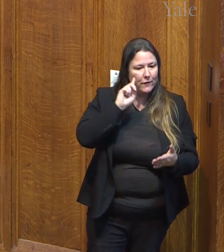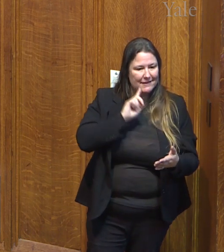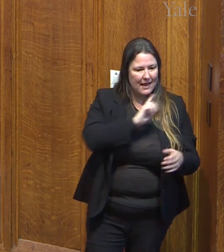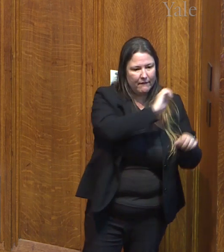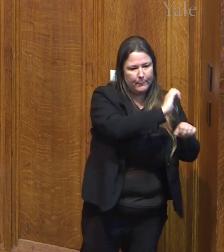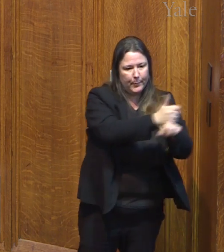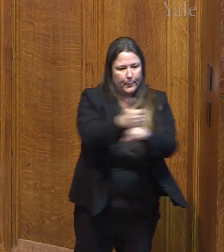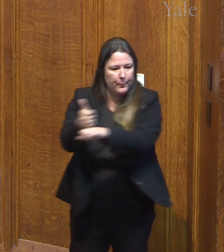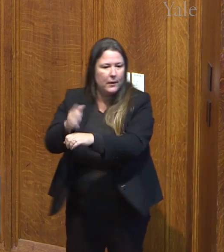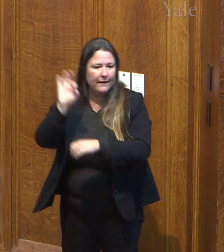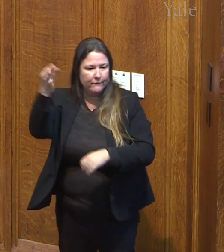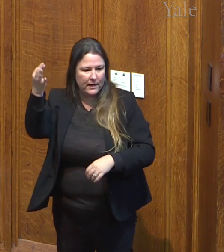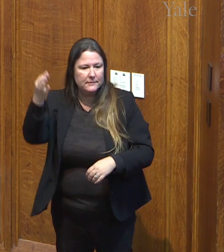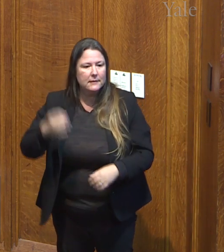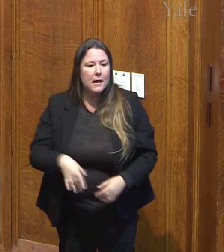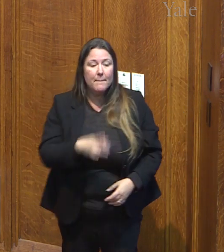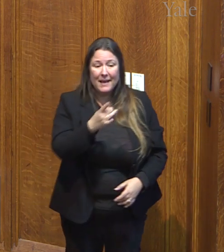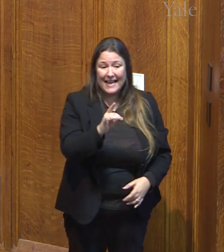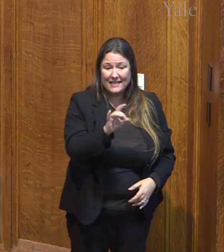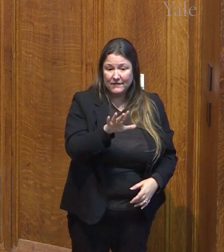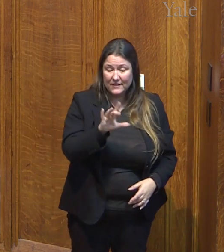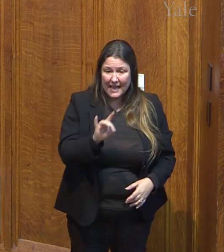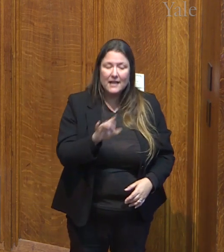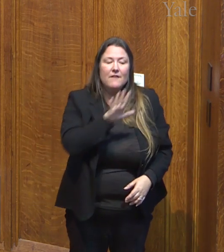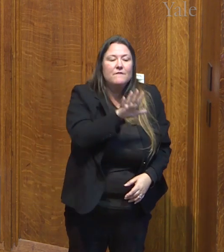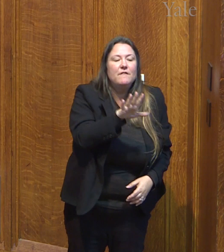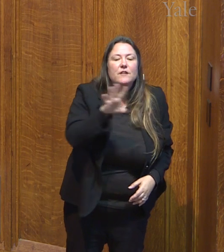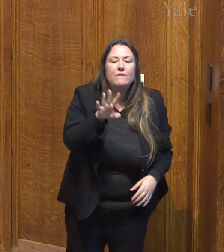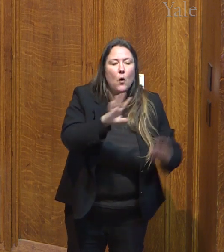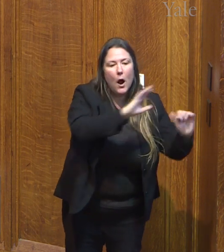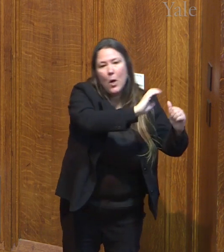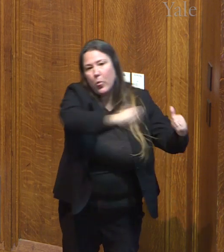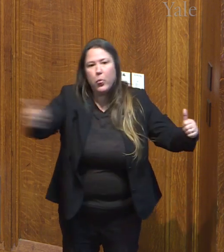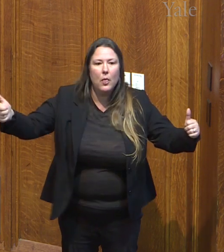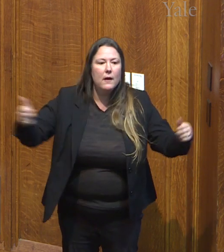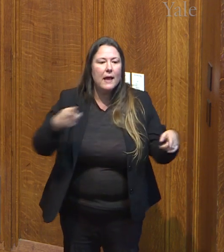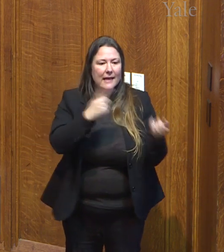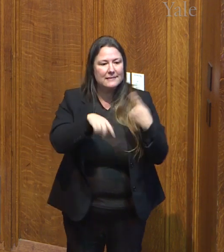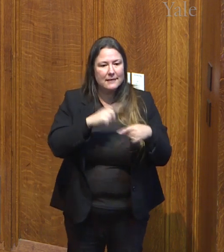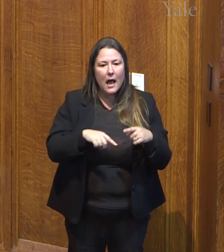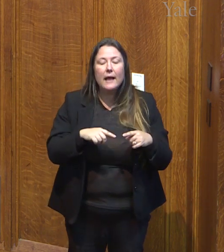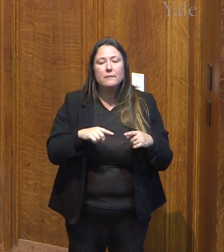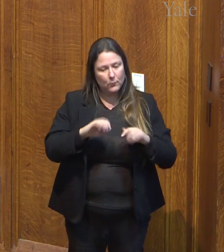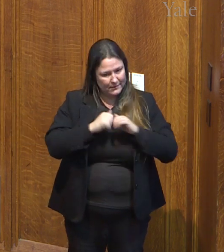By 1858, there were 54 such schools and sign was the language of instruction in all of them.